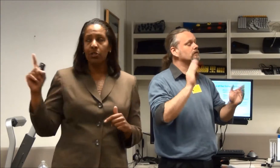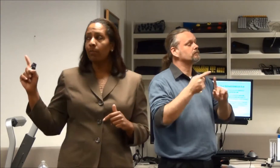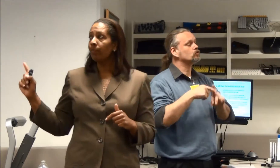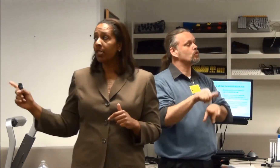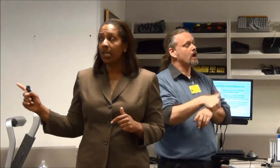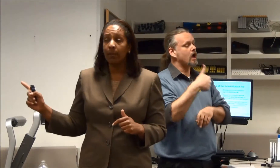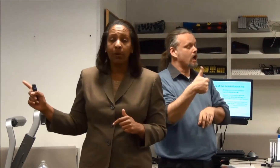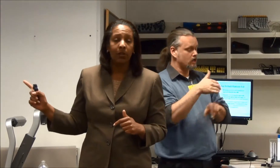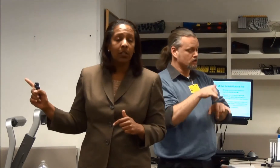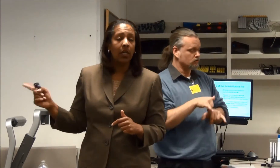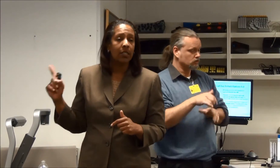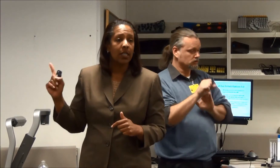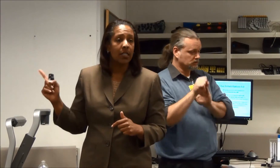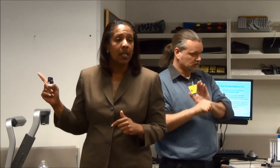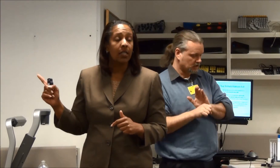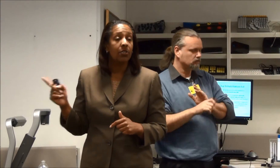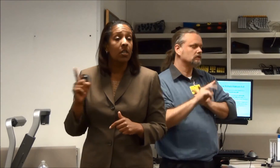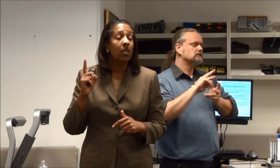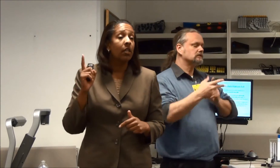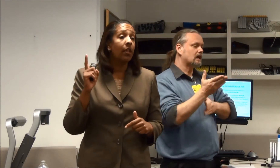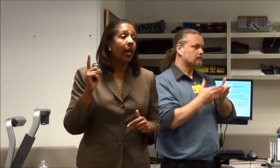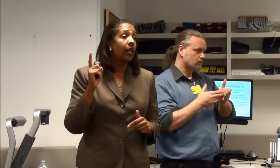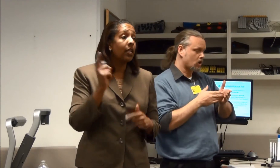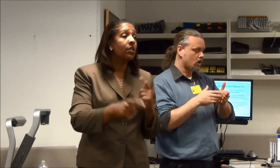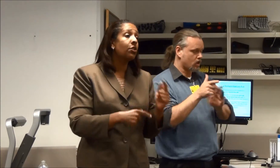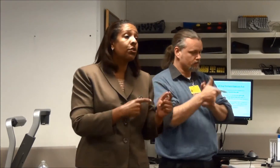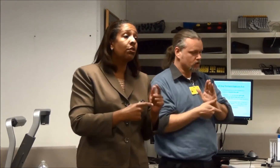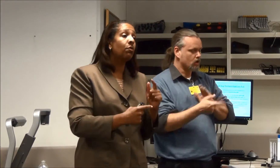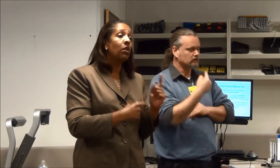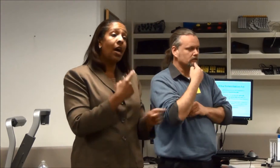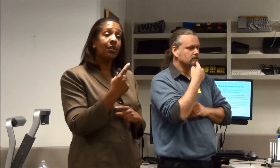by the Commission, the second part of the law is that it says that in addition to not